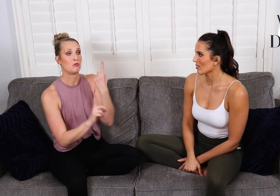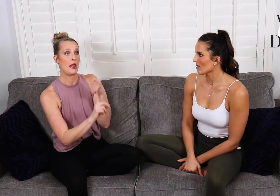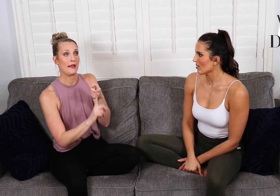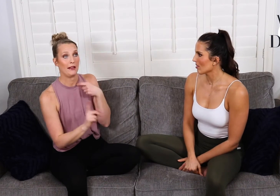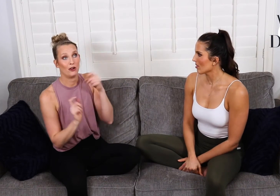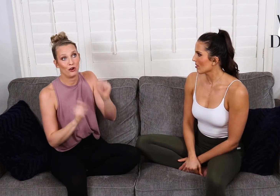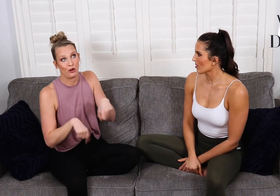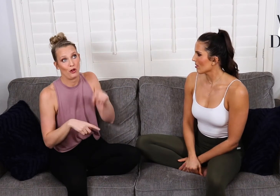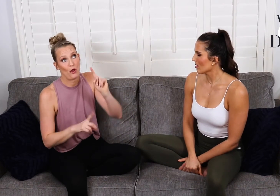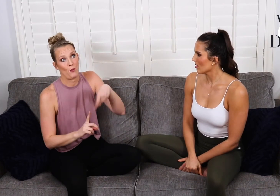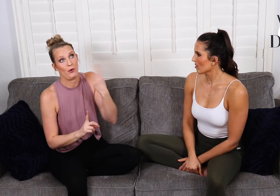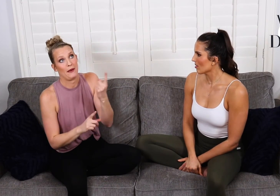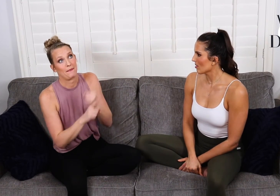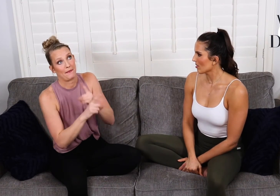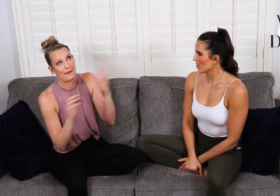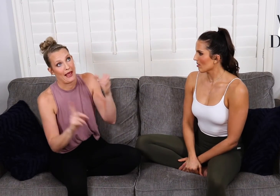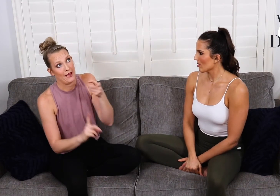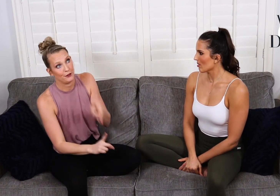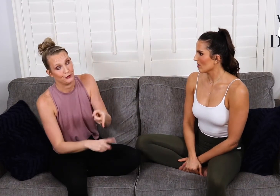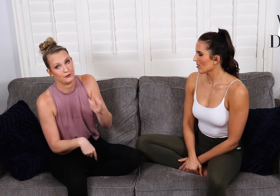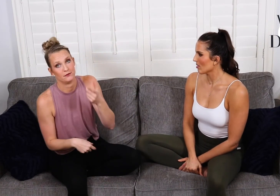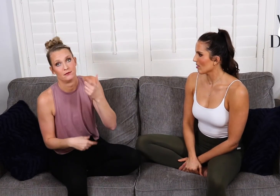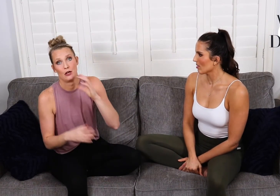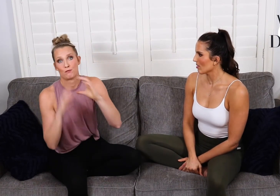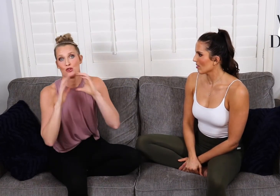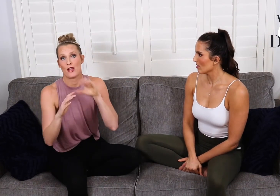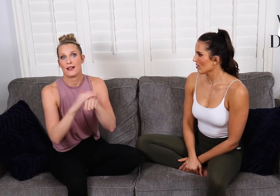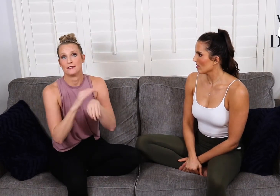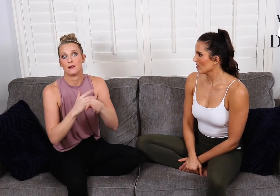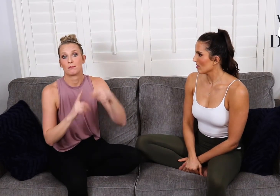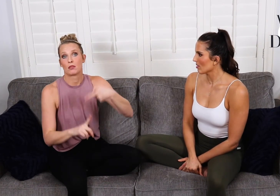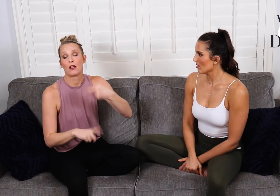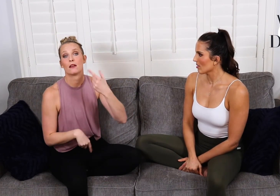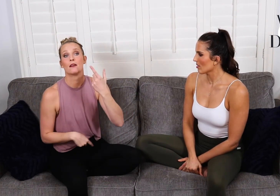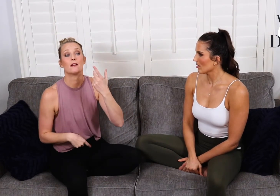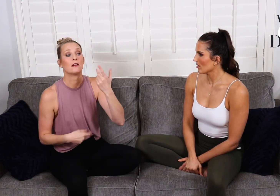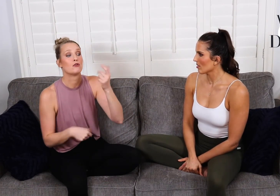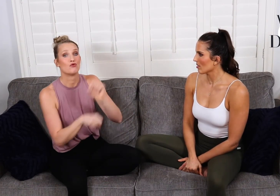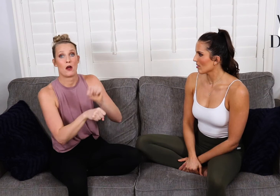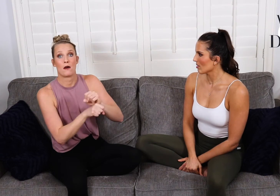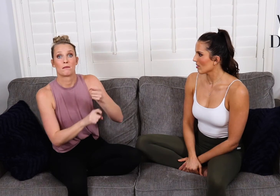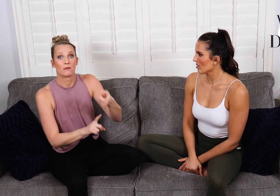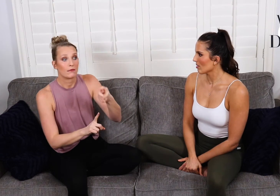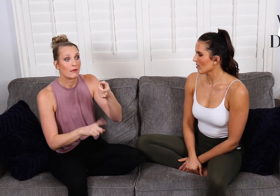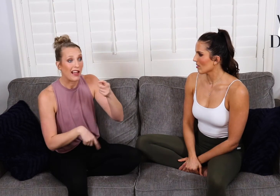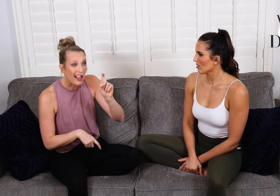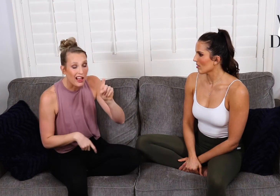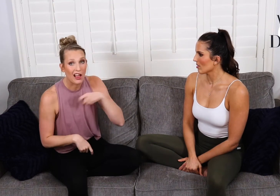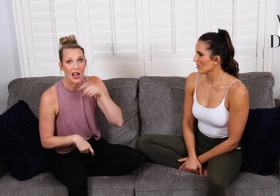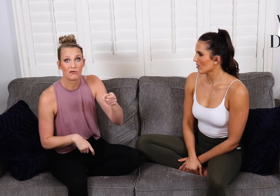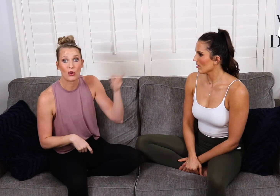thing that I can really imagine is communication access in businesses. They'll say, “Oh I have